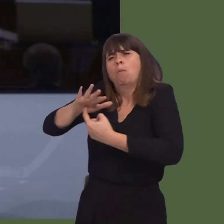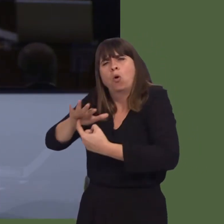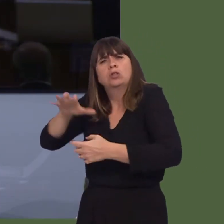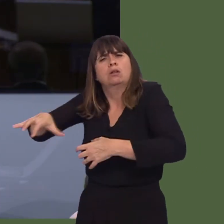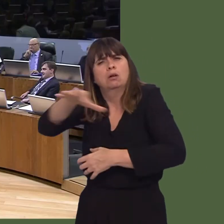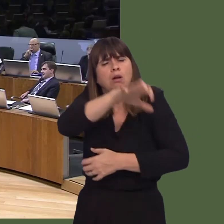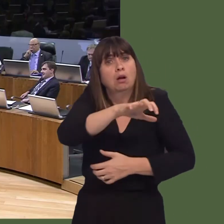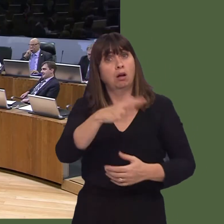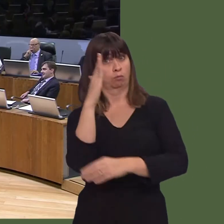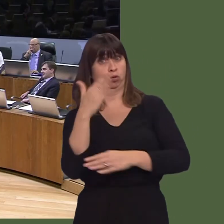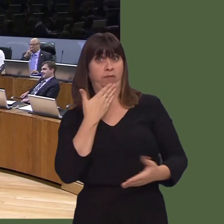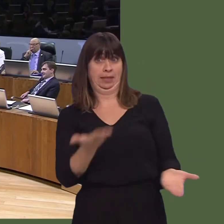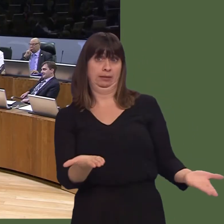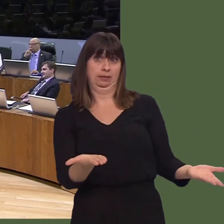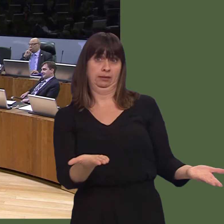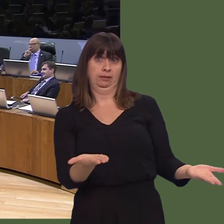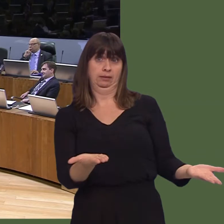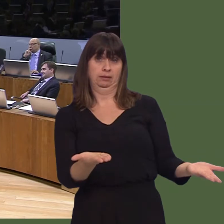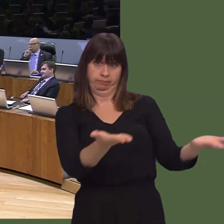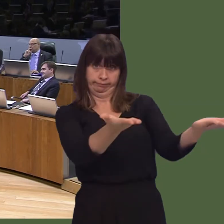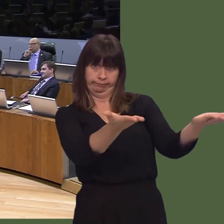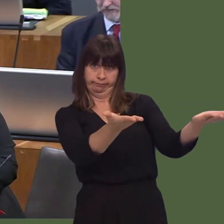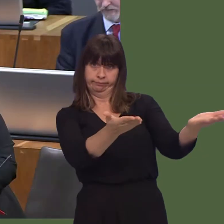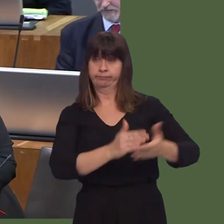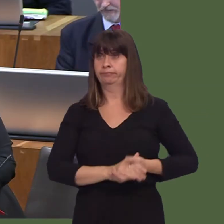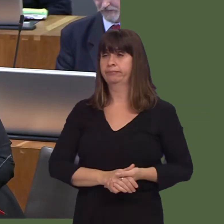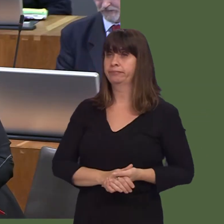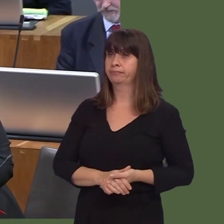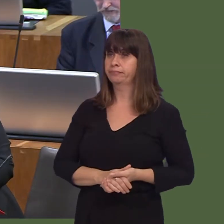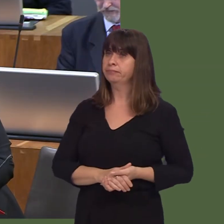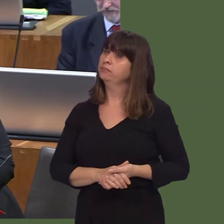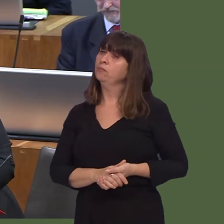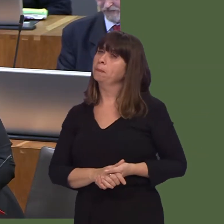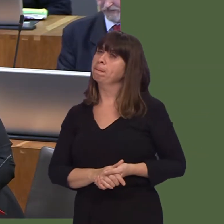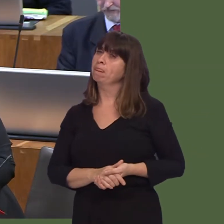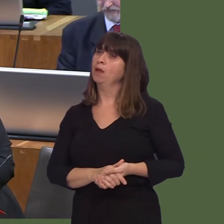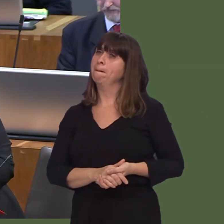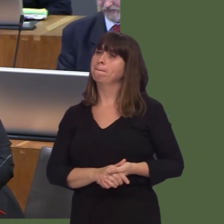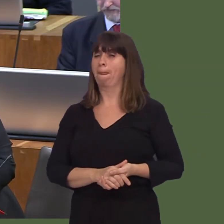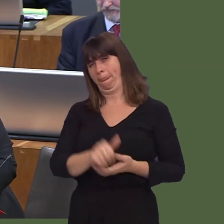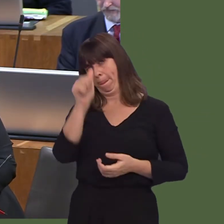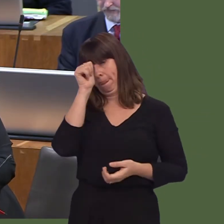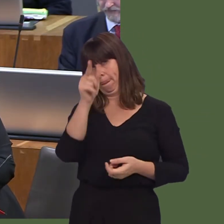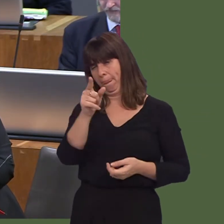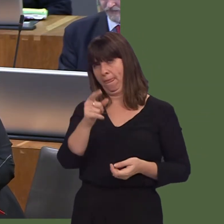Julie James AM: As I'm sure the Member already knows, funding for flood alleviation schemes